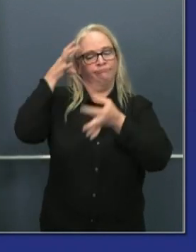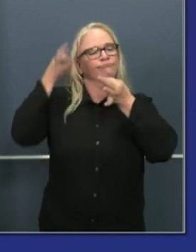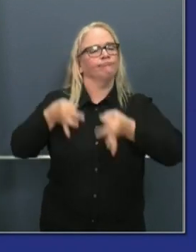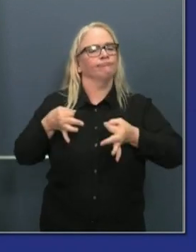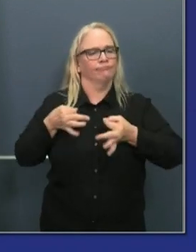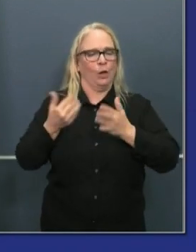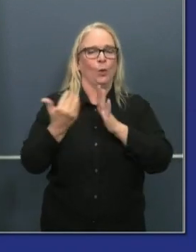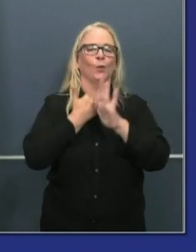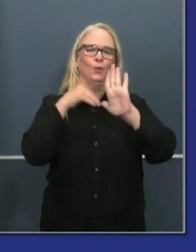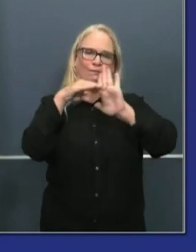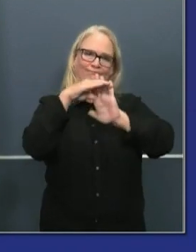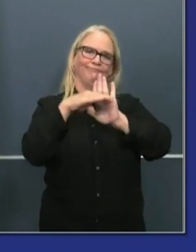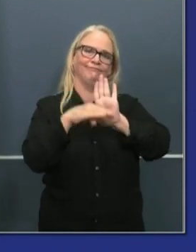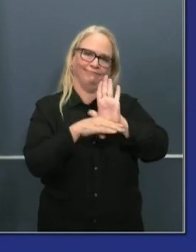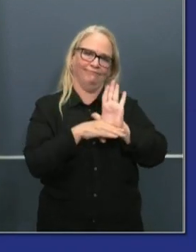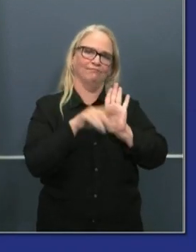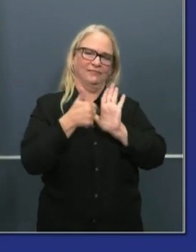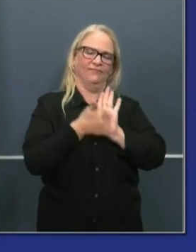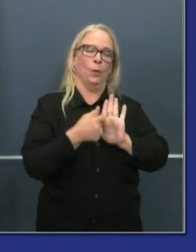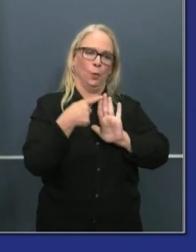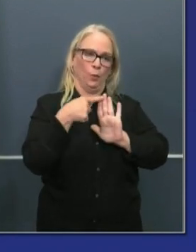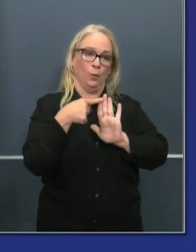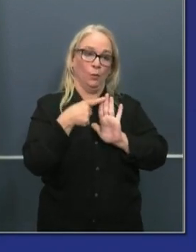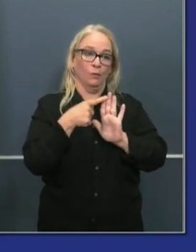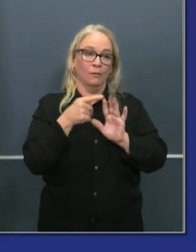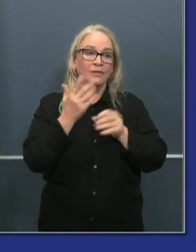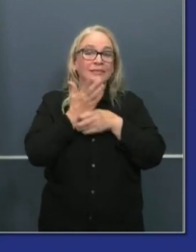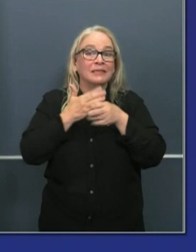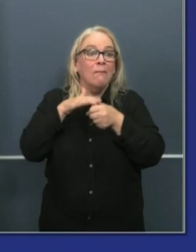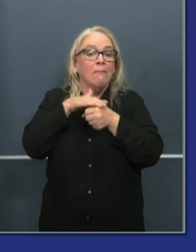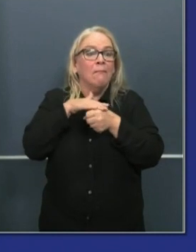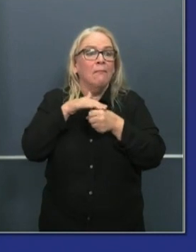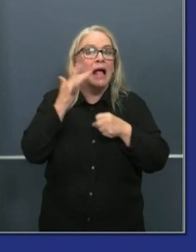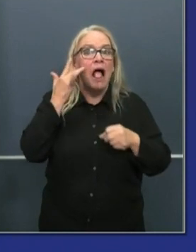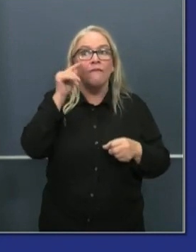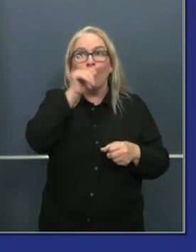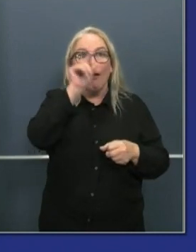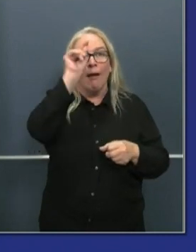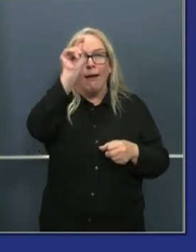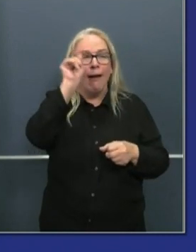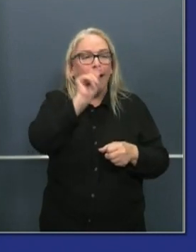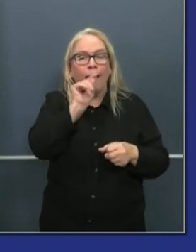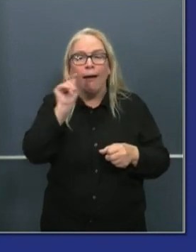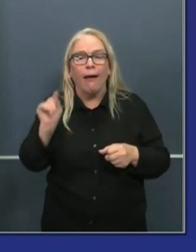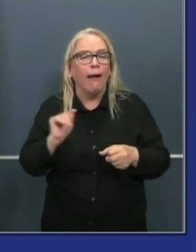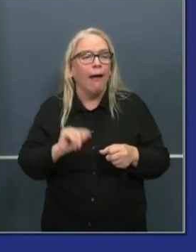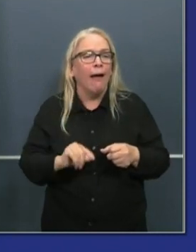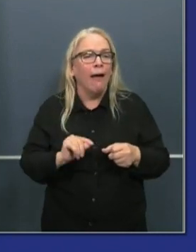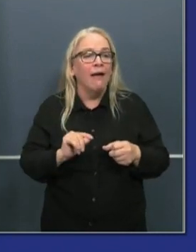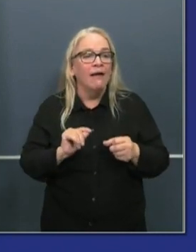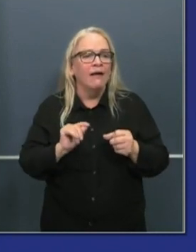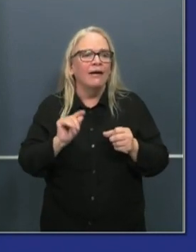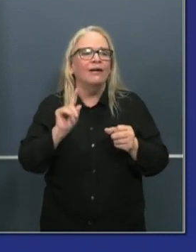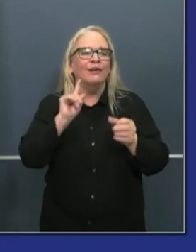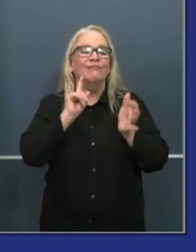UP AND DOWN THE STATE, WE HAVE WORKED TOGETHER TO PUT OUT THE FOLLOWING NEW GUIDELINES IN THE STATE.